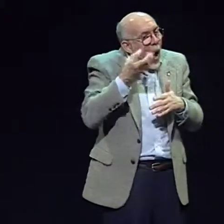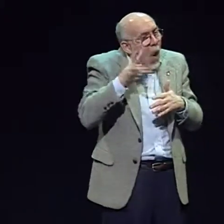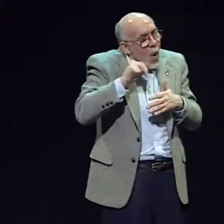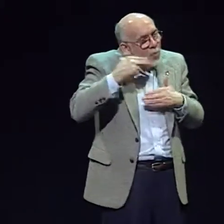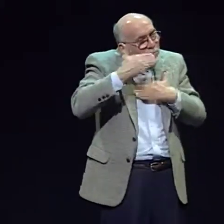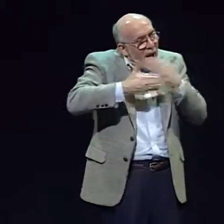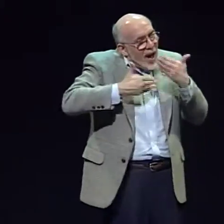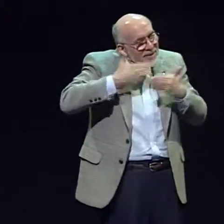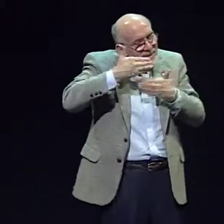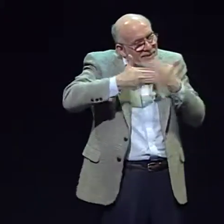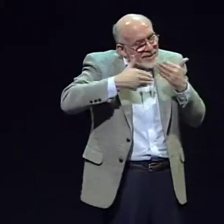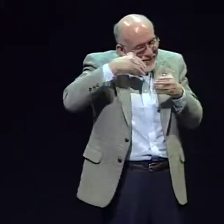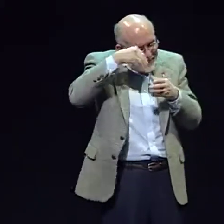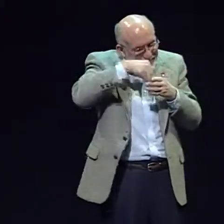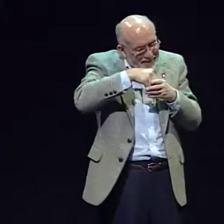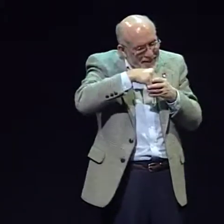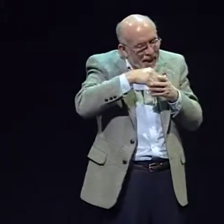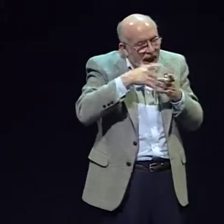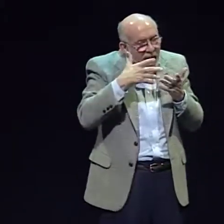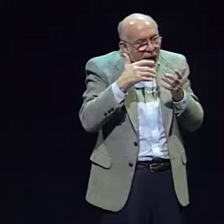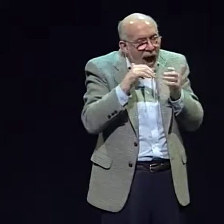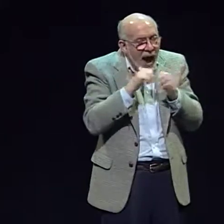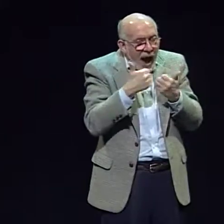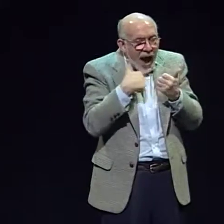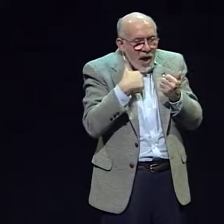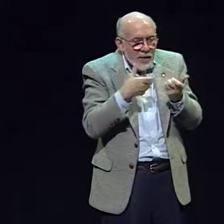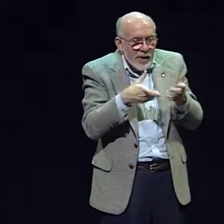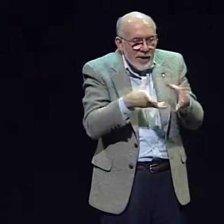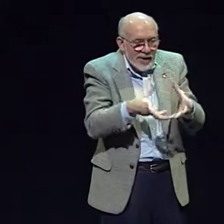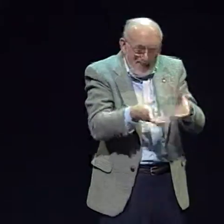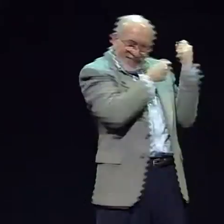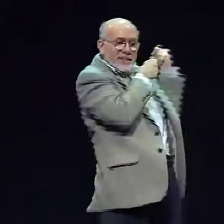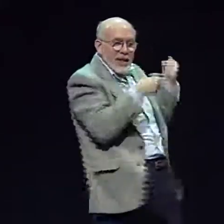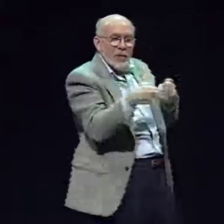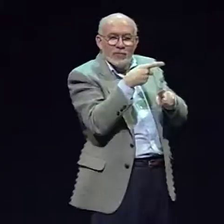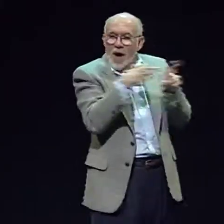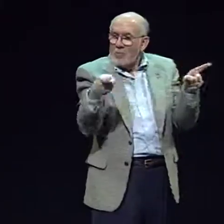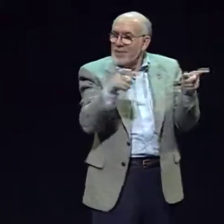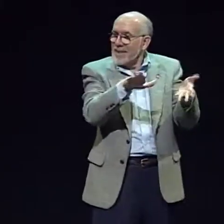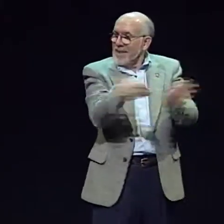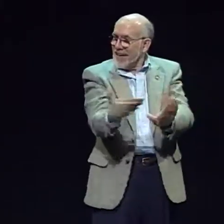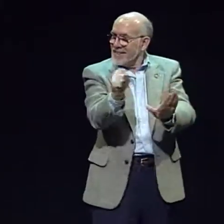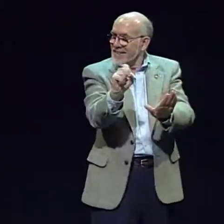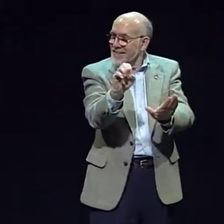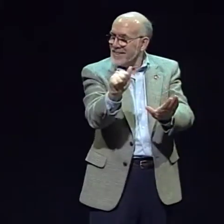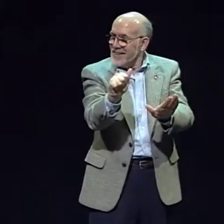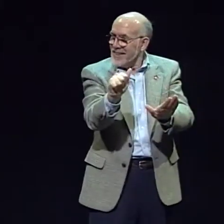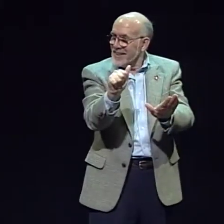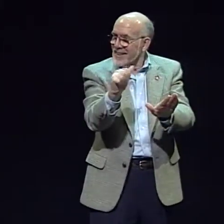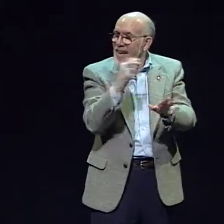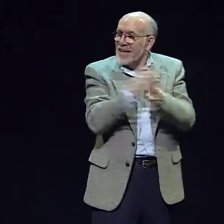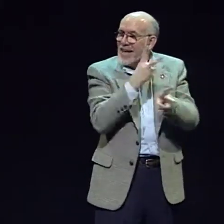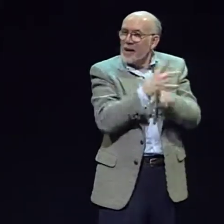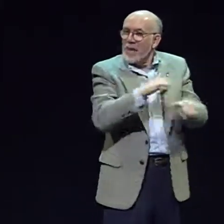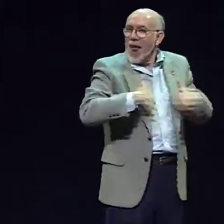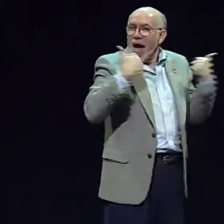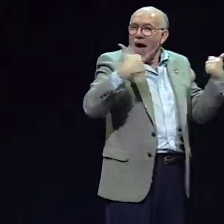TO ENJOY ONE'S OWN PROCESS ON HOW YOU CAN TAKE